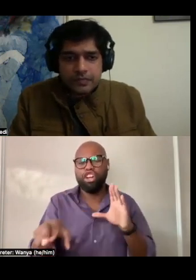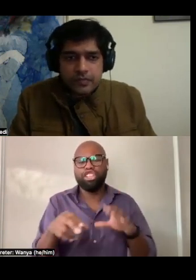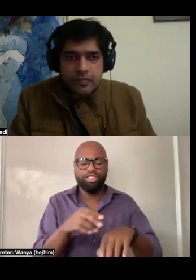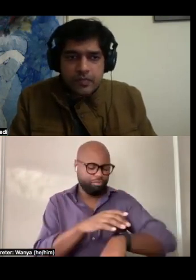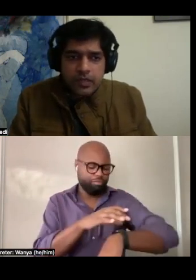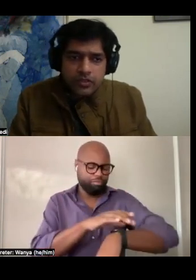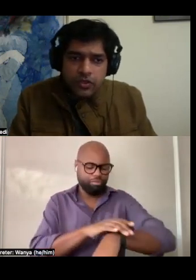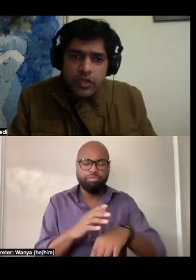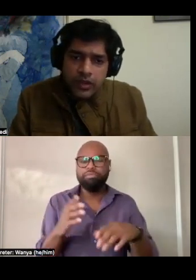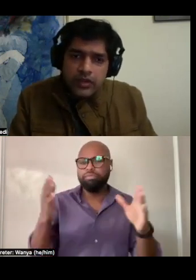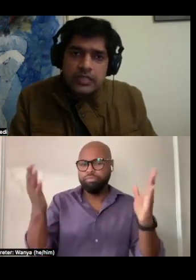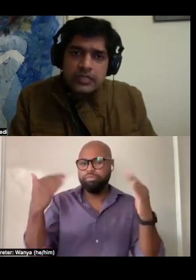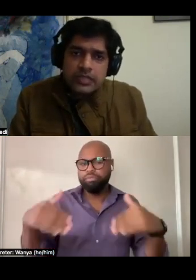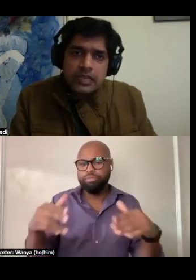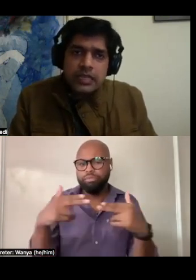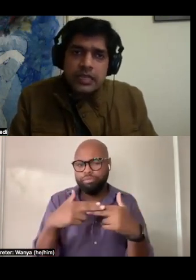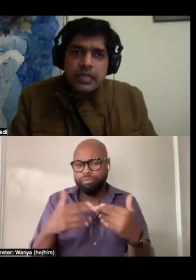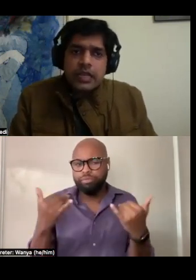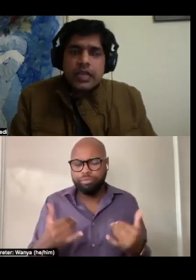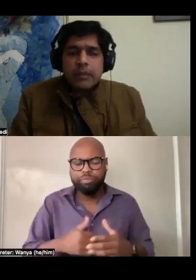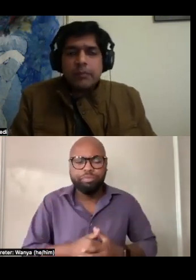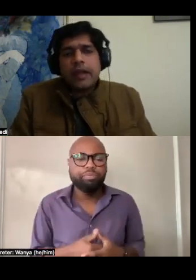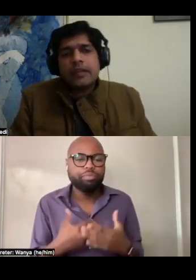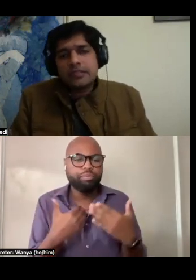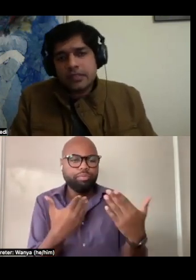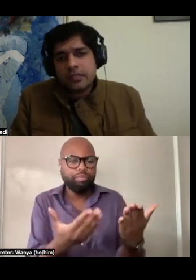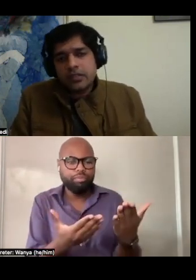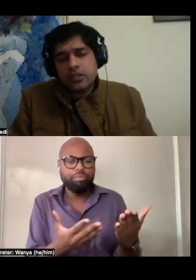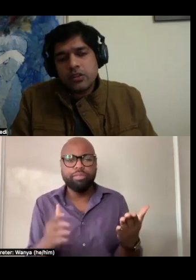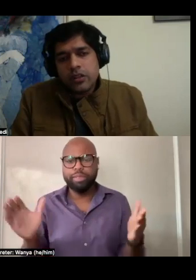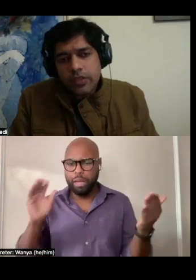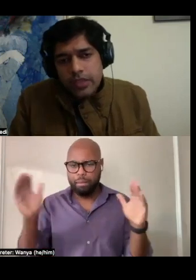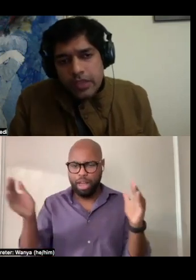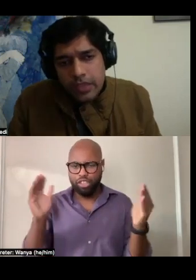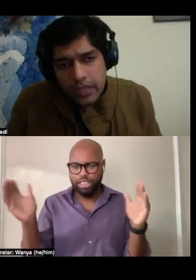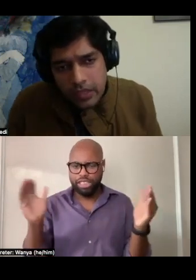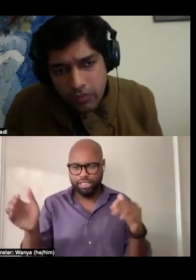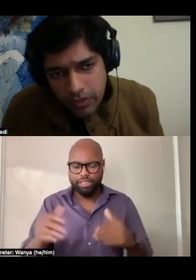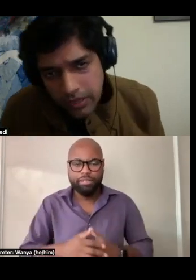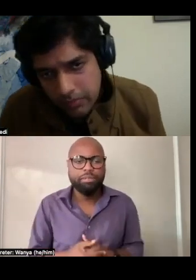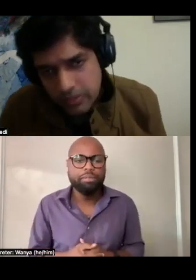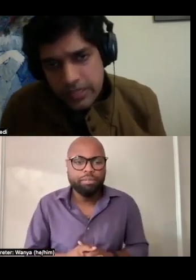So here is the comparison, the numbers that you